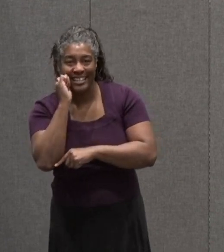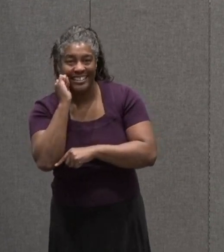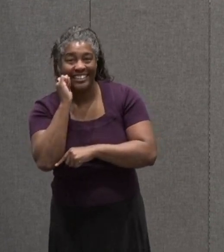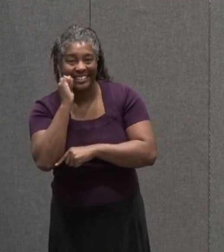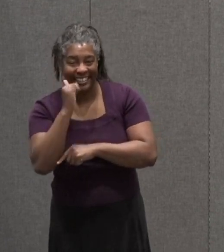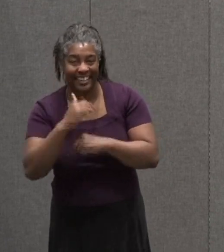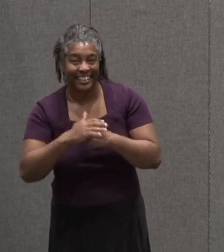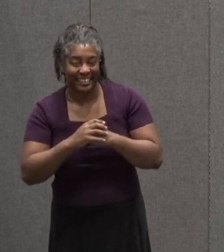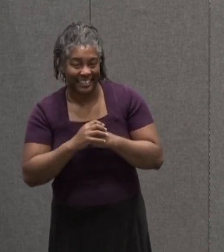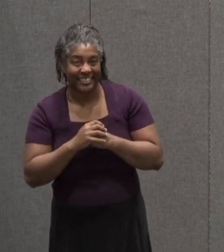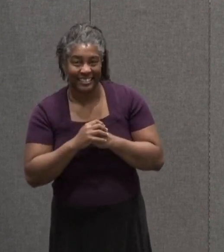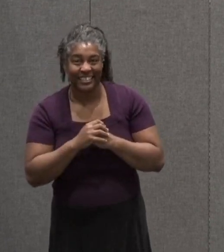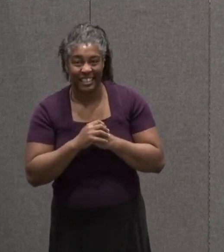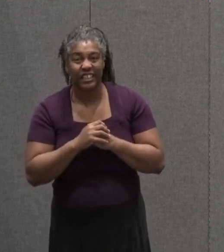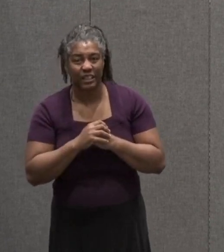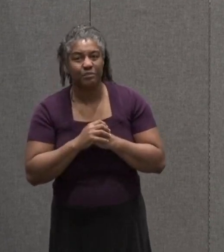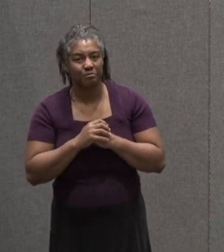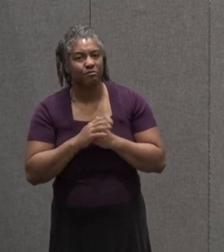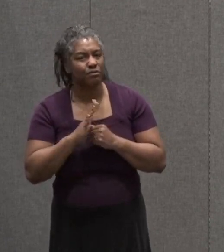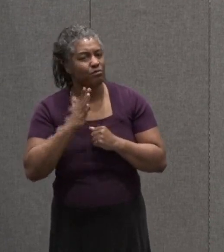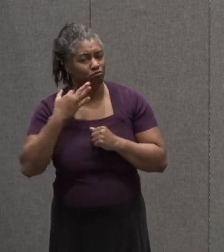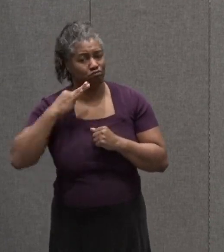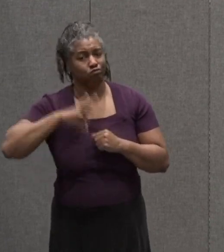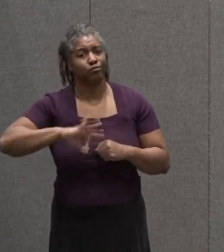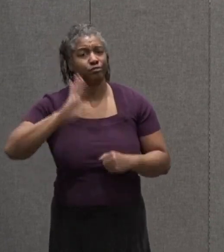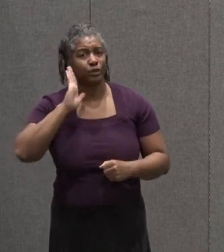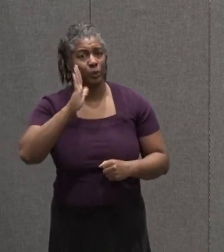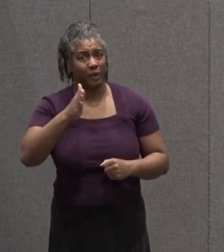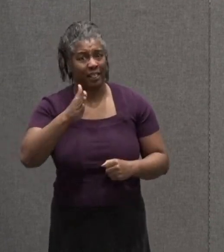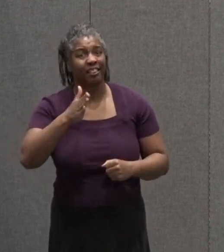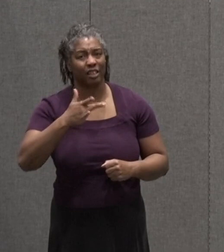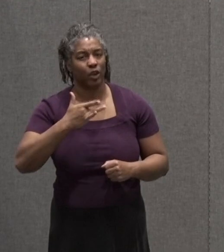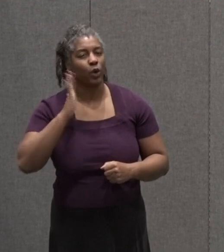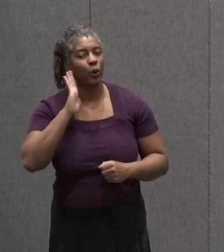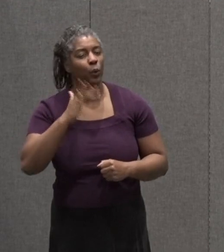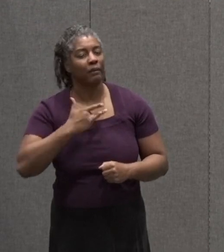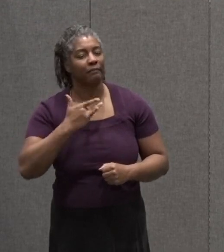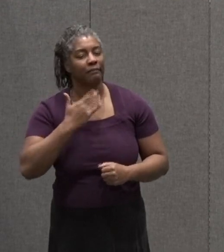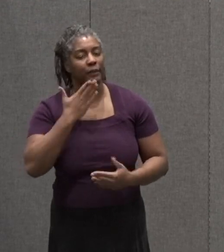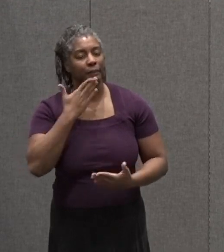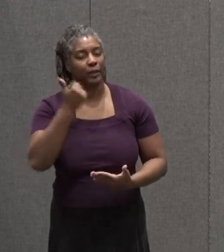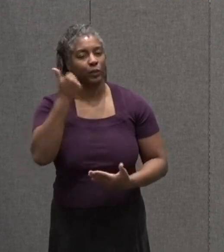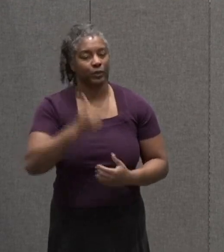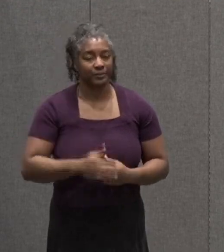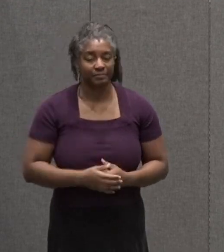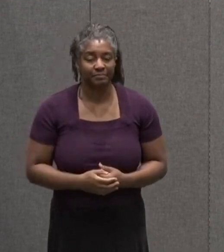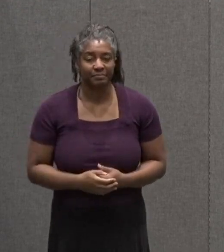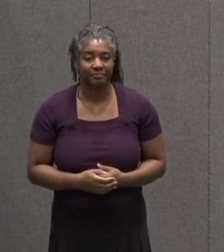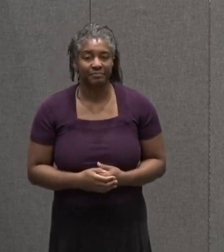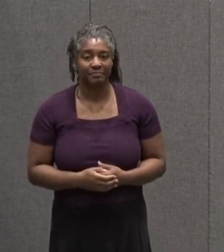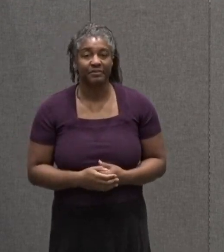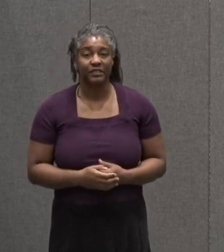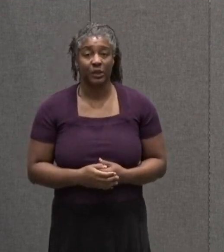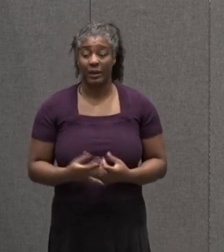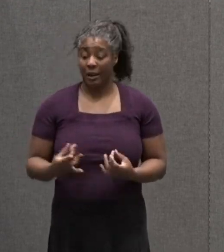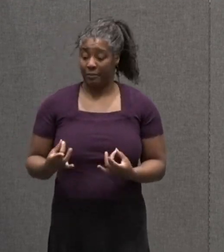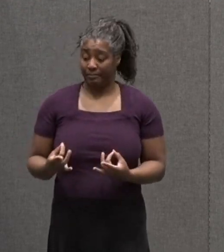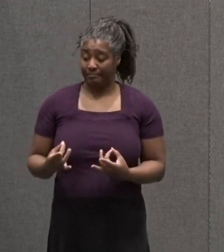and feel so much better when you do. All right, so we've talked about meditation. Do you like storytime?